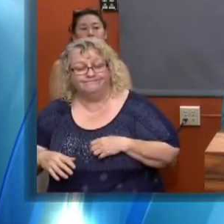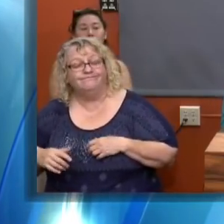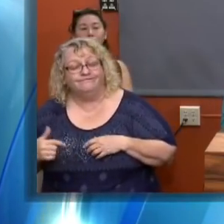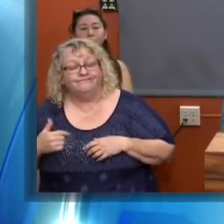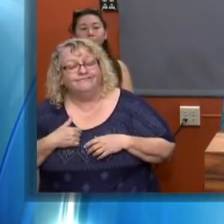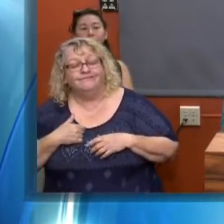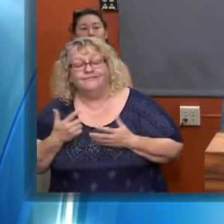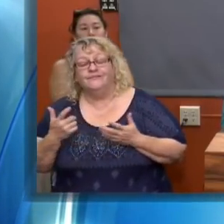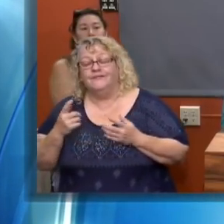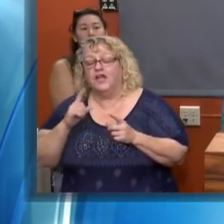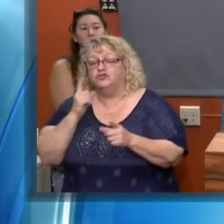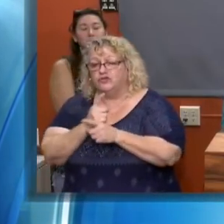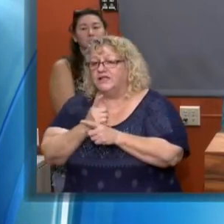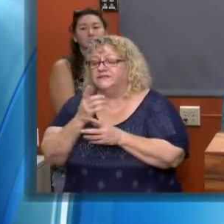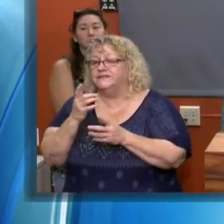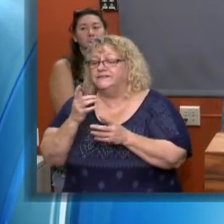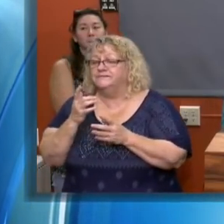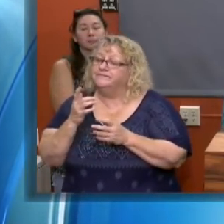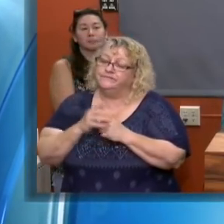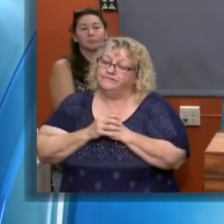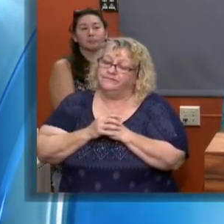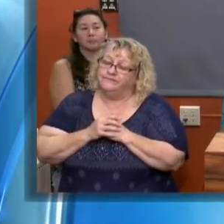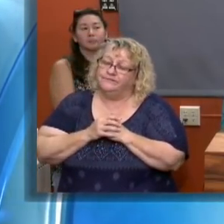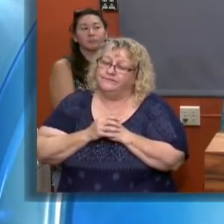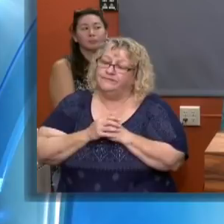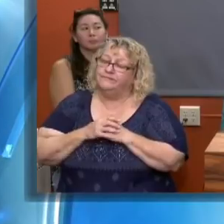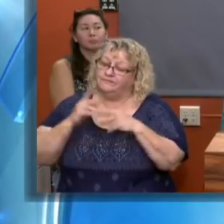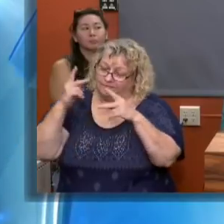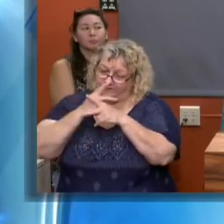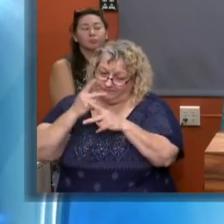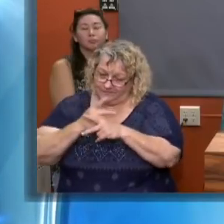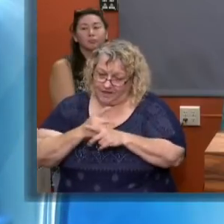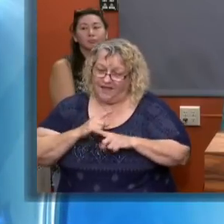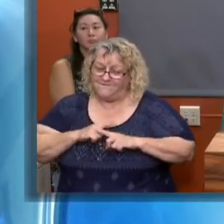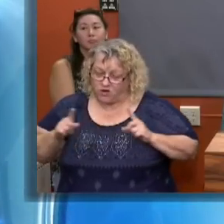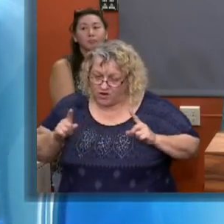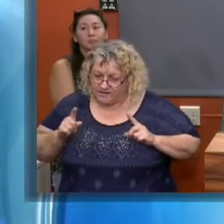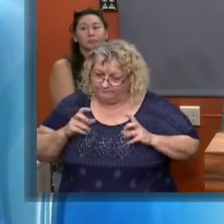PUTTING IT BACK IN THE STREAM DOWN STREAM.